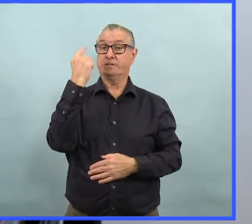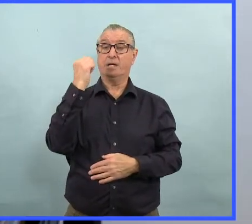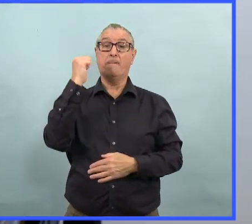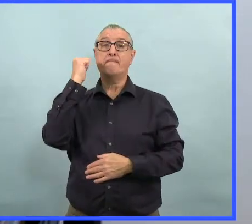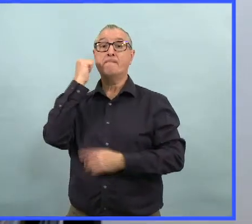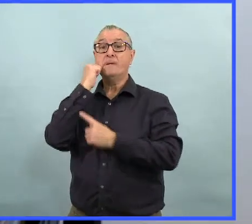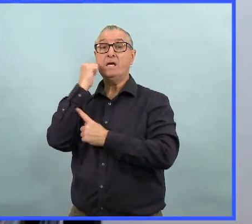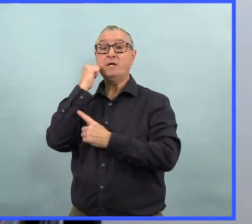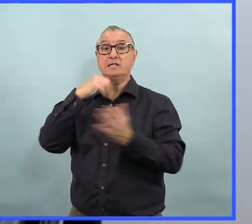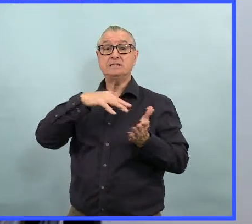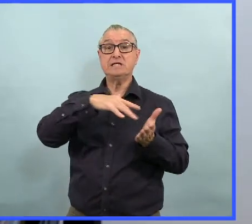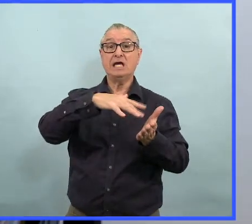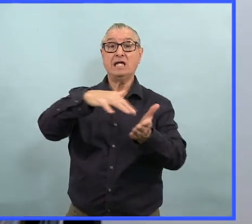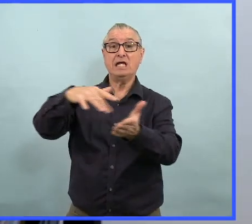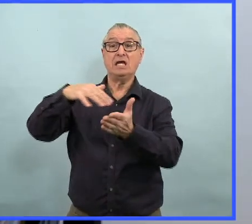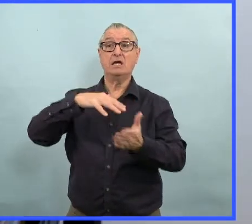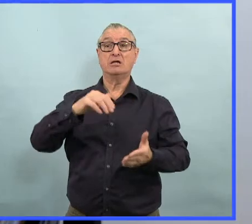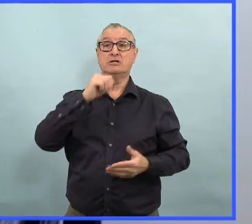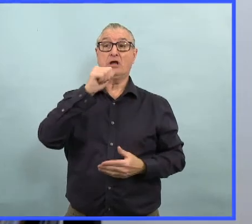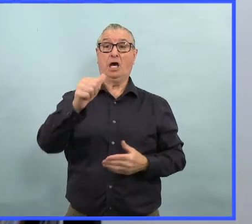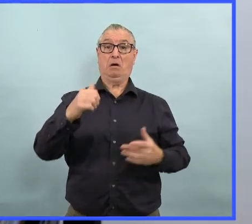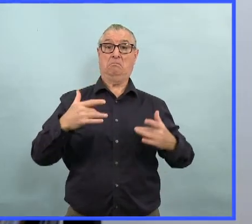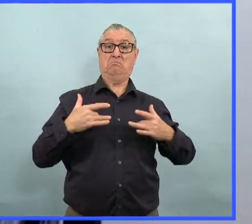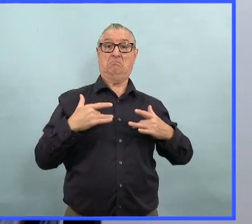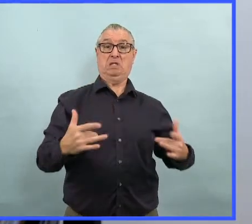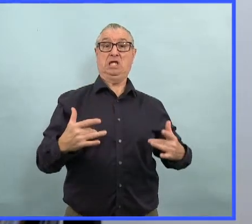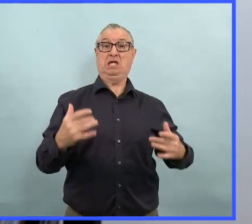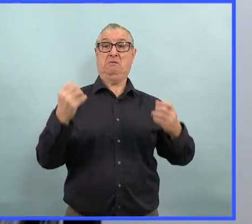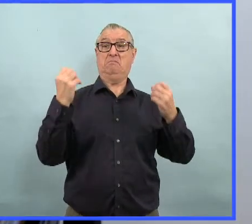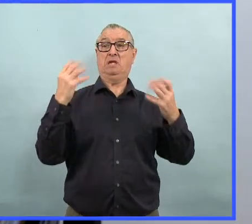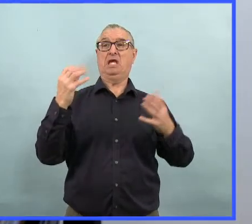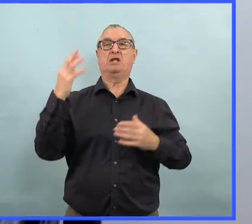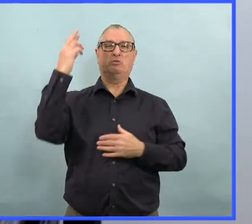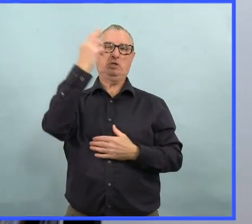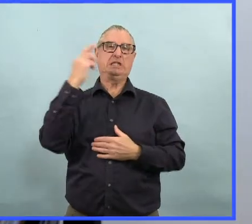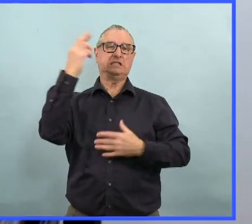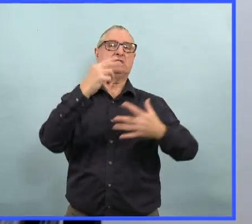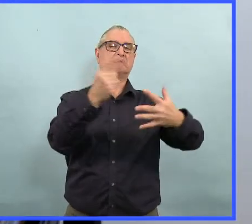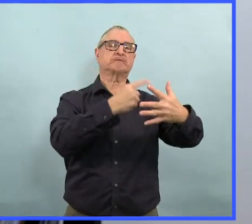for many topics so this new research is really important for women's health